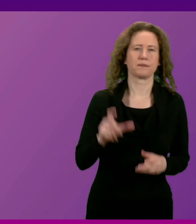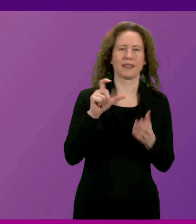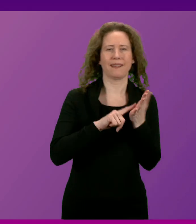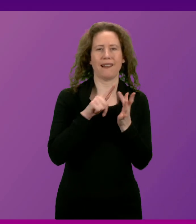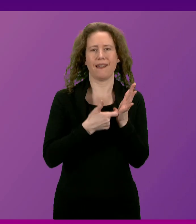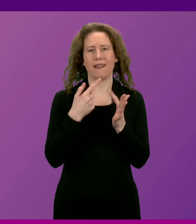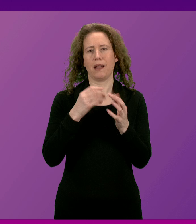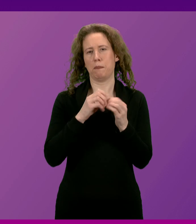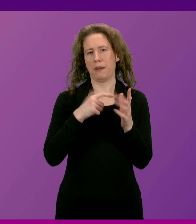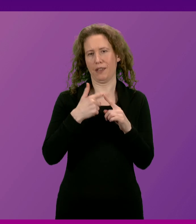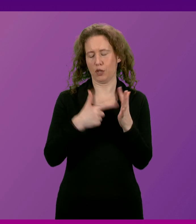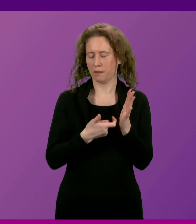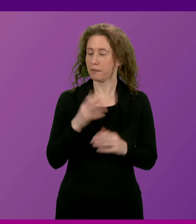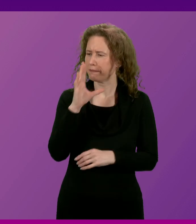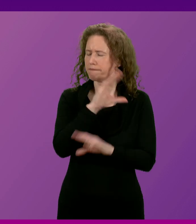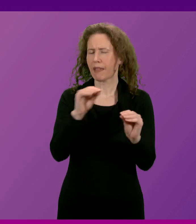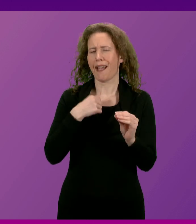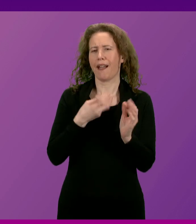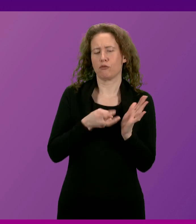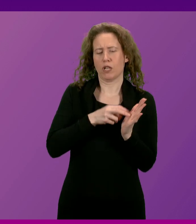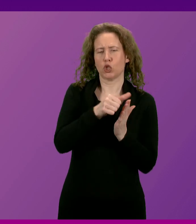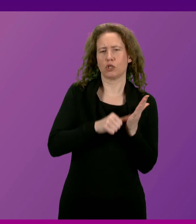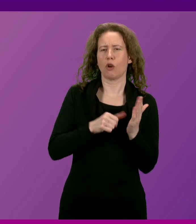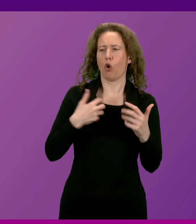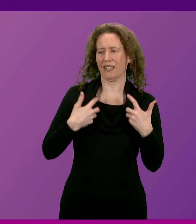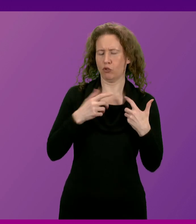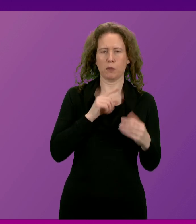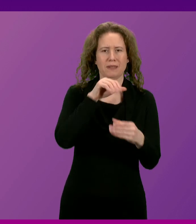I refer members to my entry in the register of members’ interests and to my membership of Unite the union.